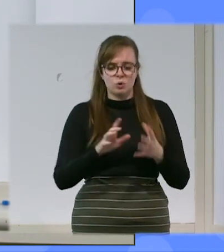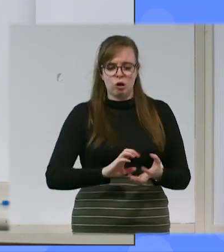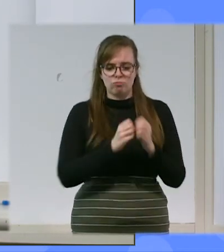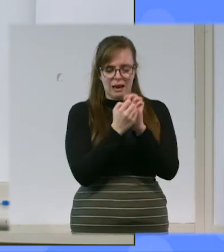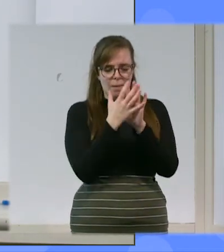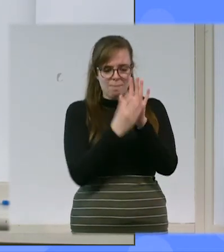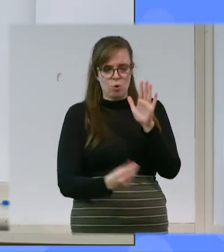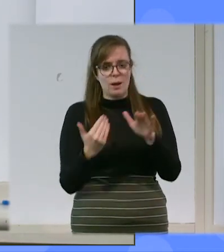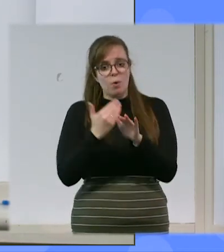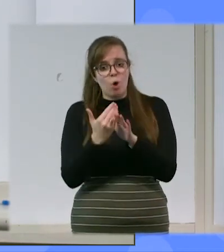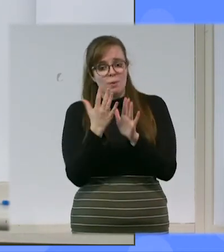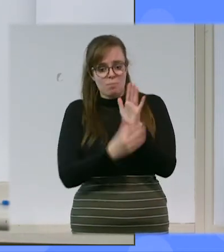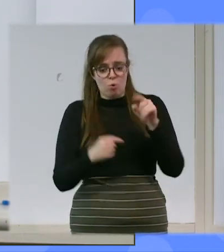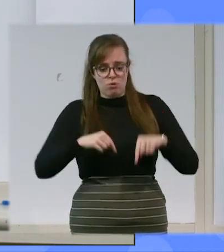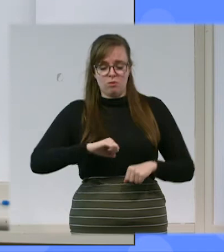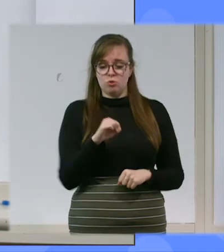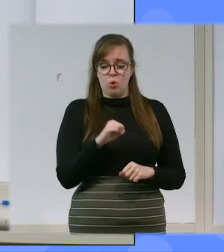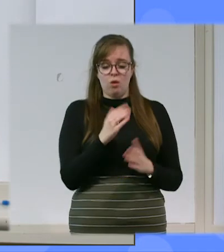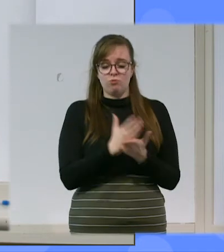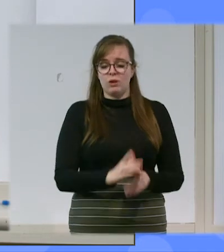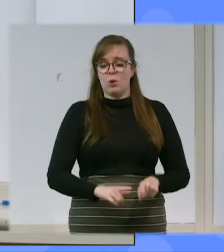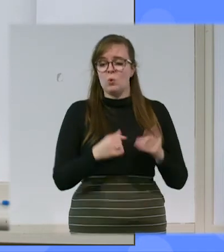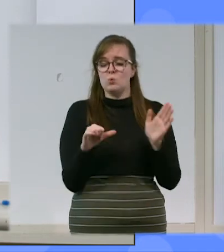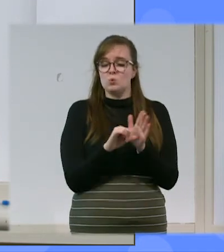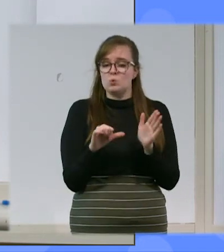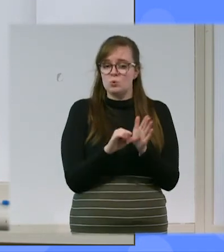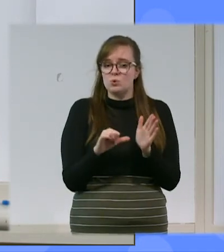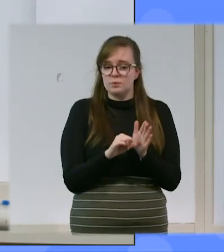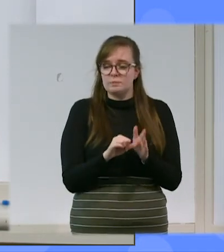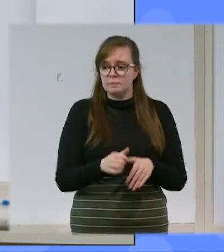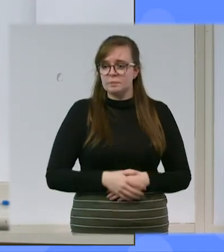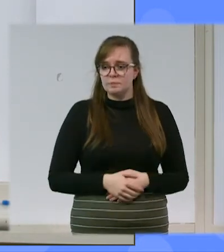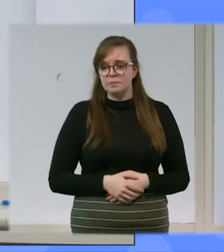Scotland is unbelievably challenging I set up the developing young workforce